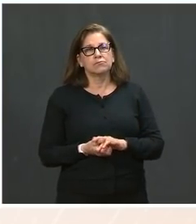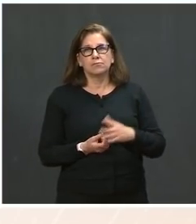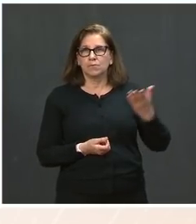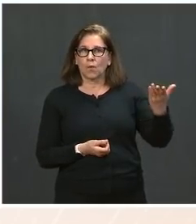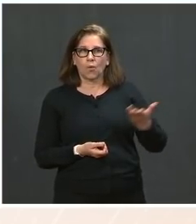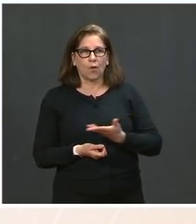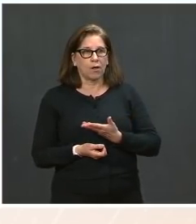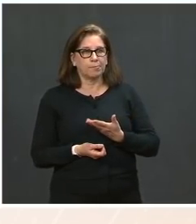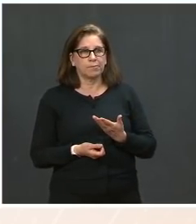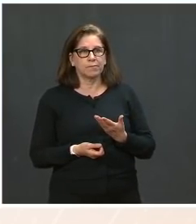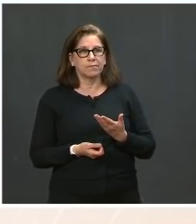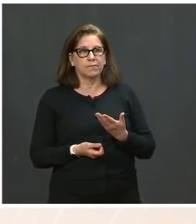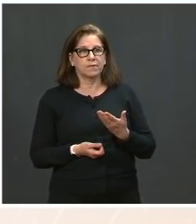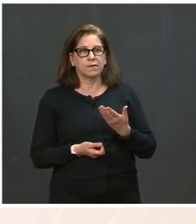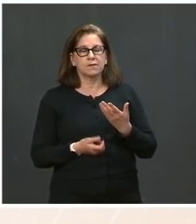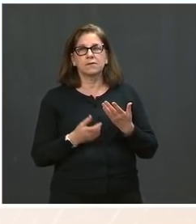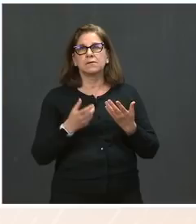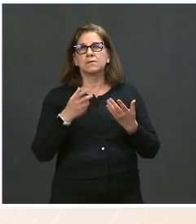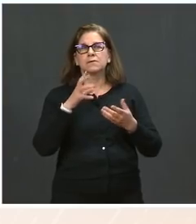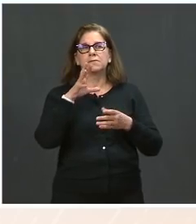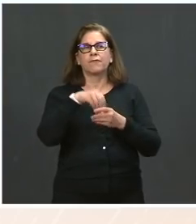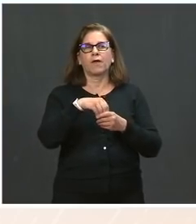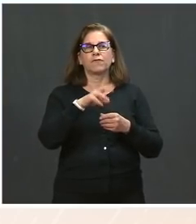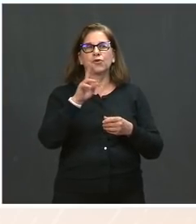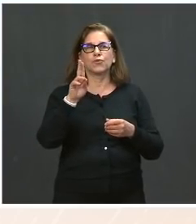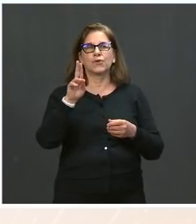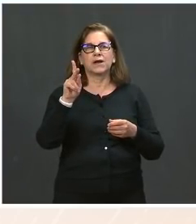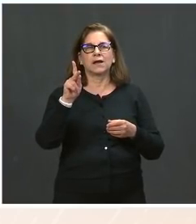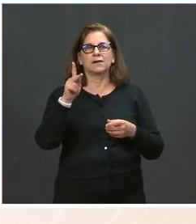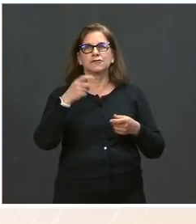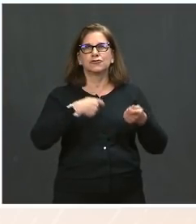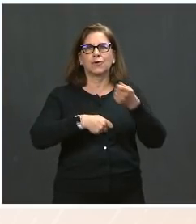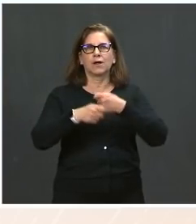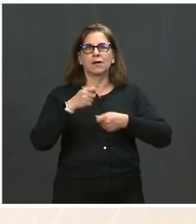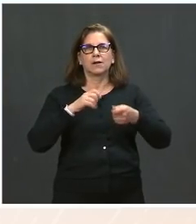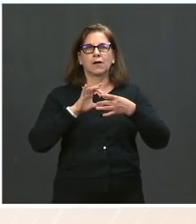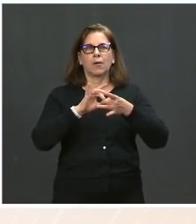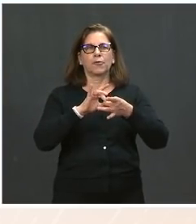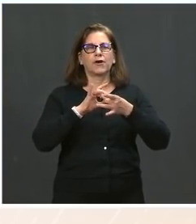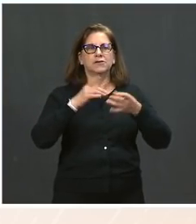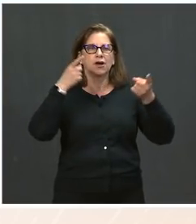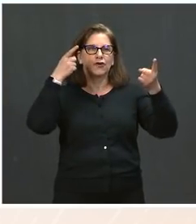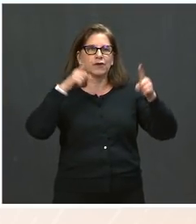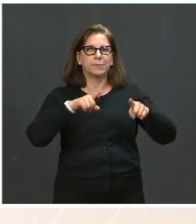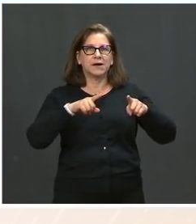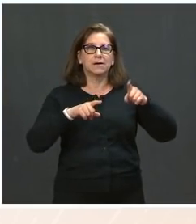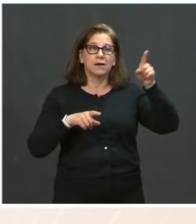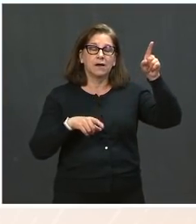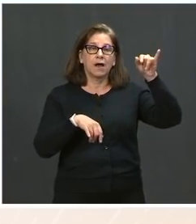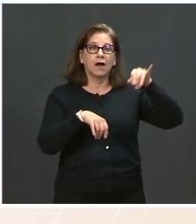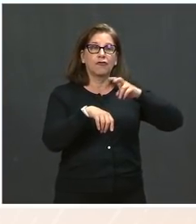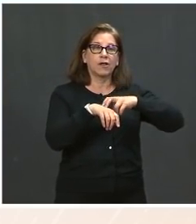Trade and Cooperation Agreement and the Northern Ireland Protocol, which help protect the gains of the Belfast Good Friday Agreement.